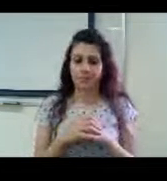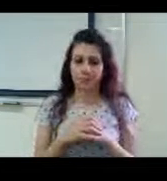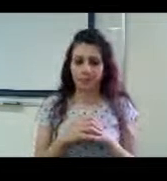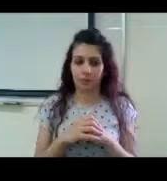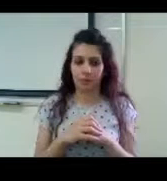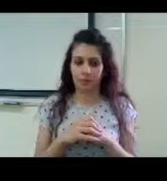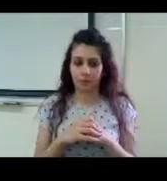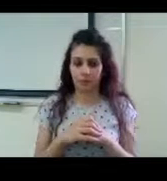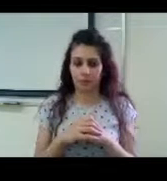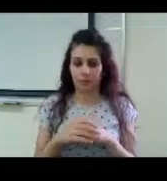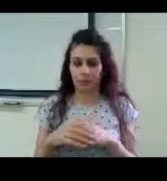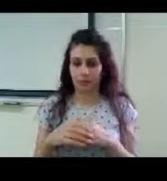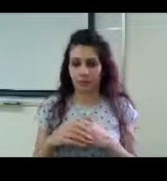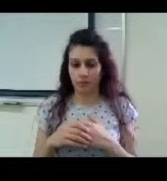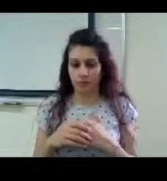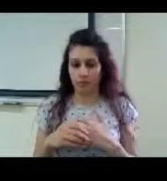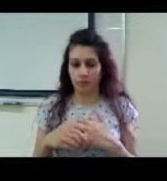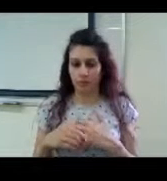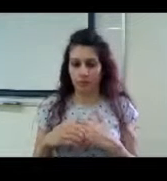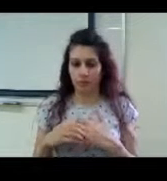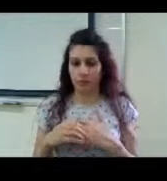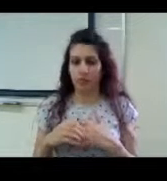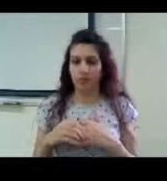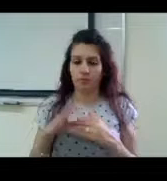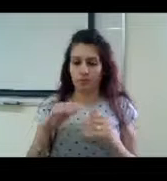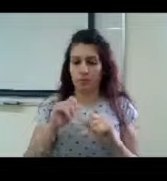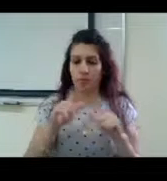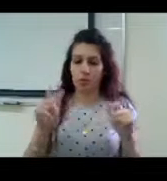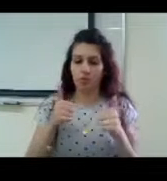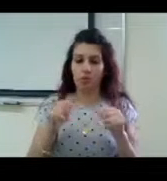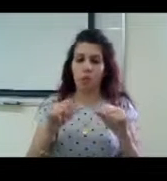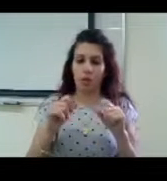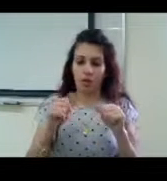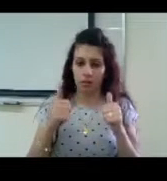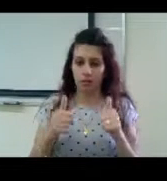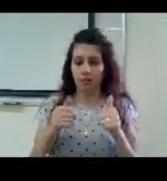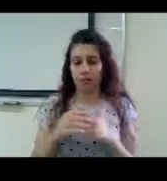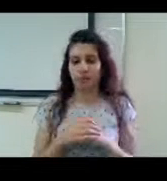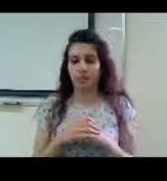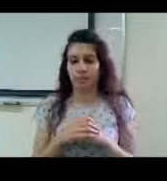partnership within the Union HDR umbrella and to highlight then the how